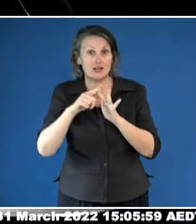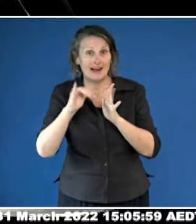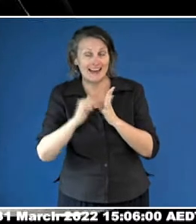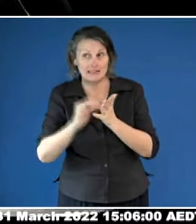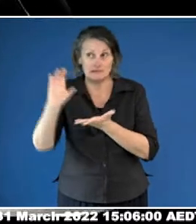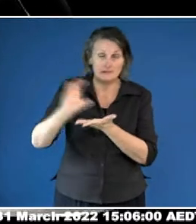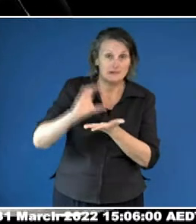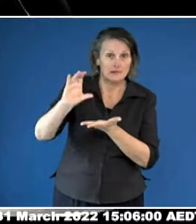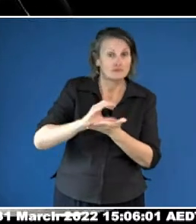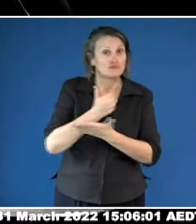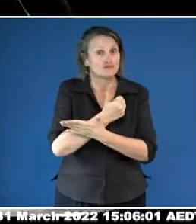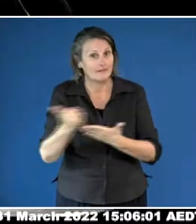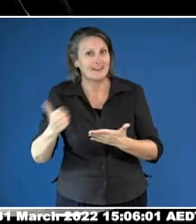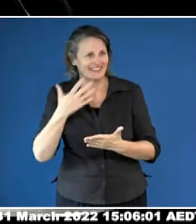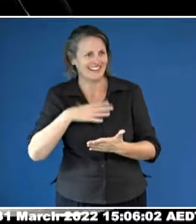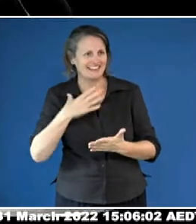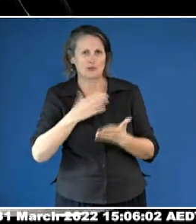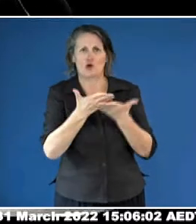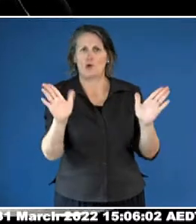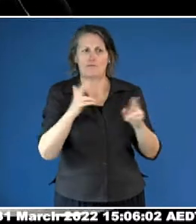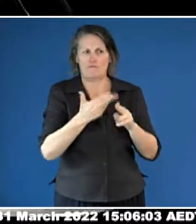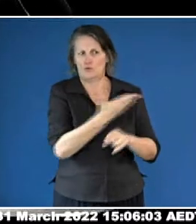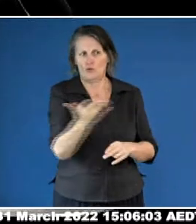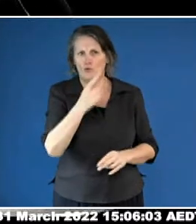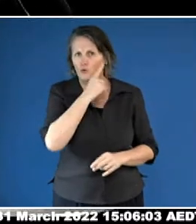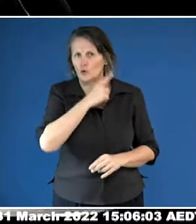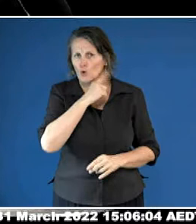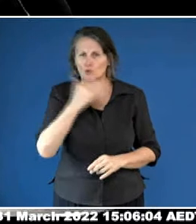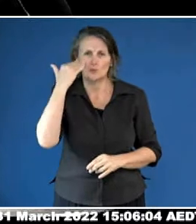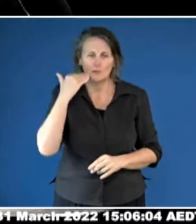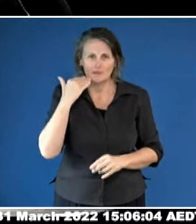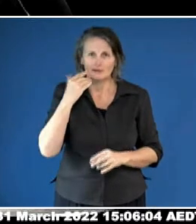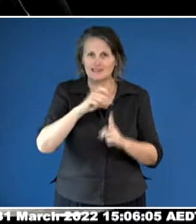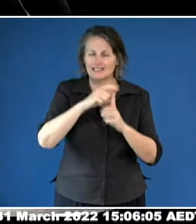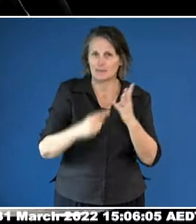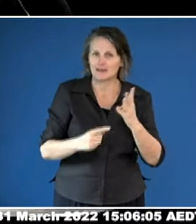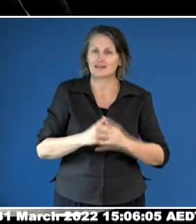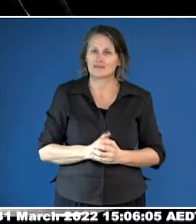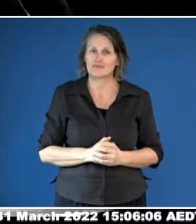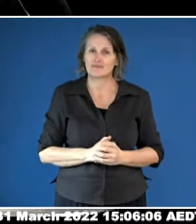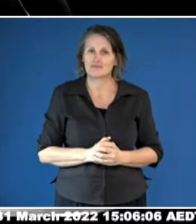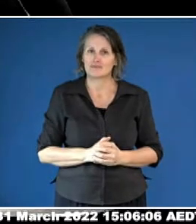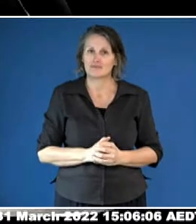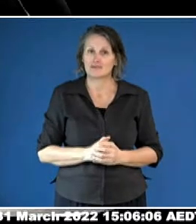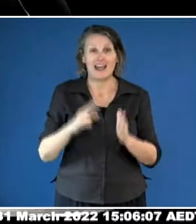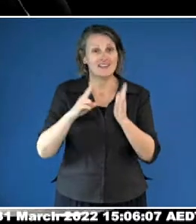women and girls with disability and that they are sensitive to the fact that many of us have experienced different forms of trauma.